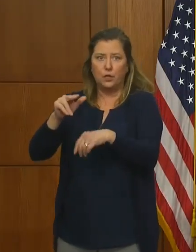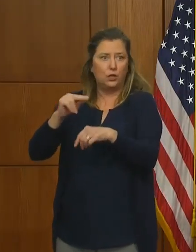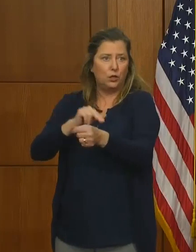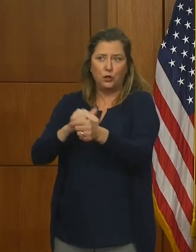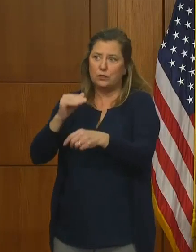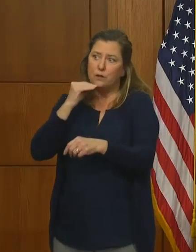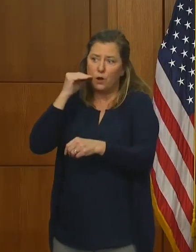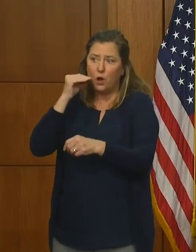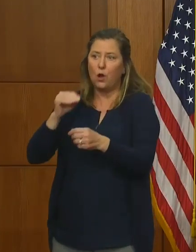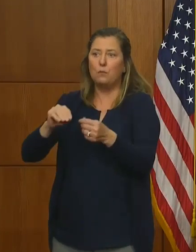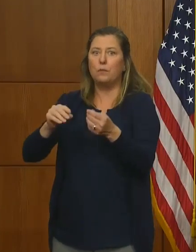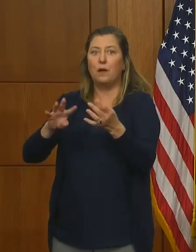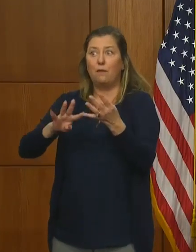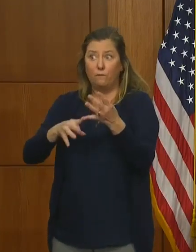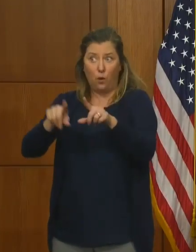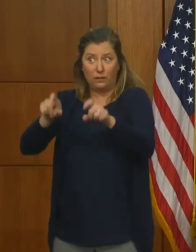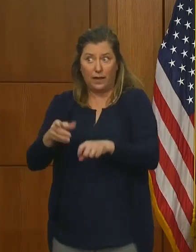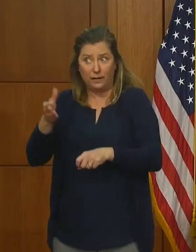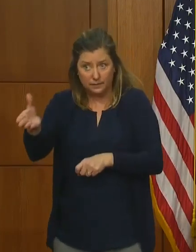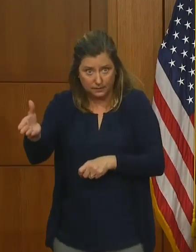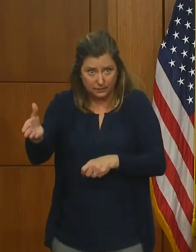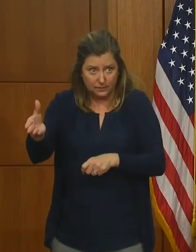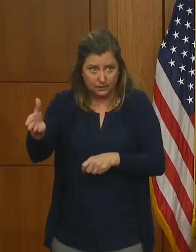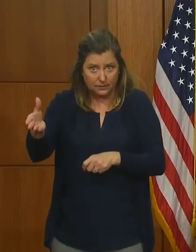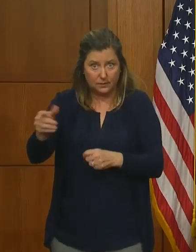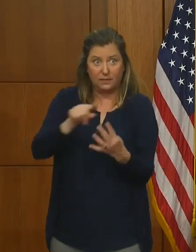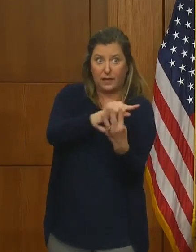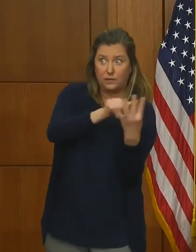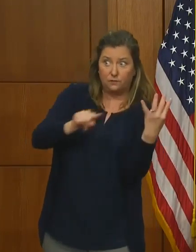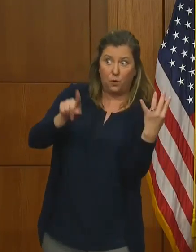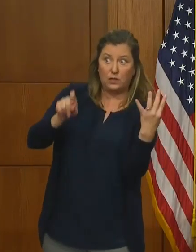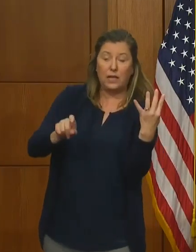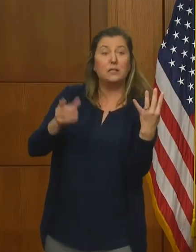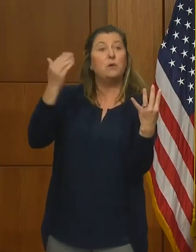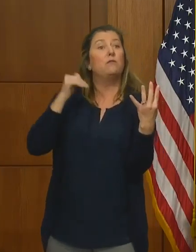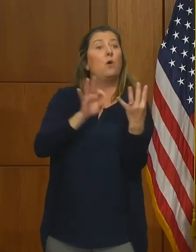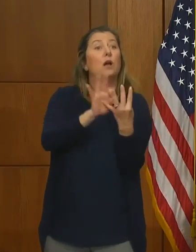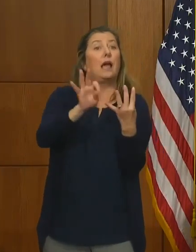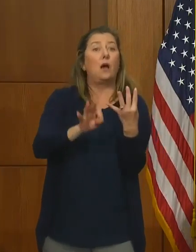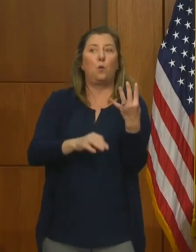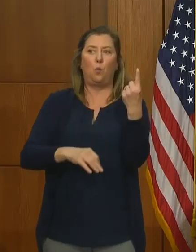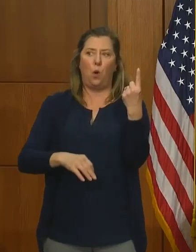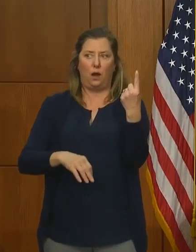THEN I GET TO THE SKILLED NURSING FACILITY AND I GET